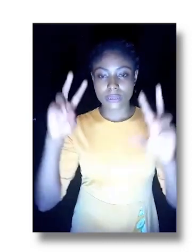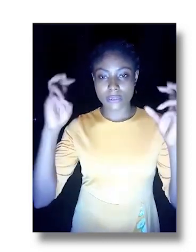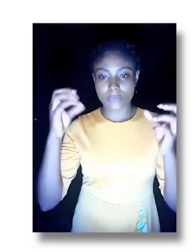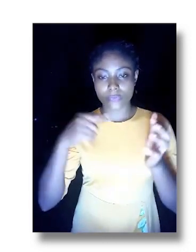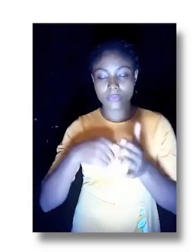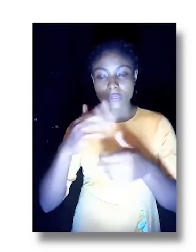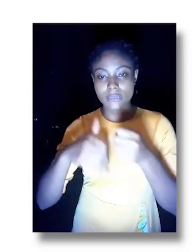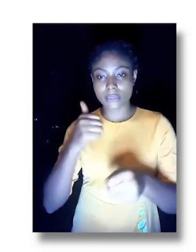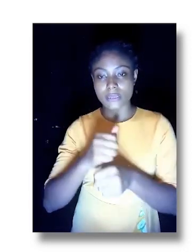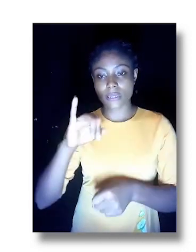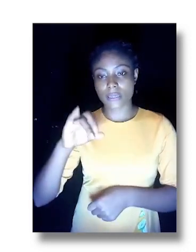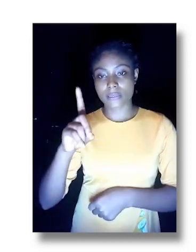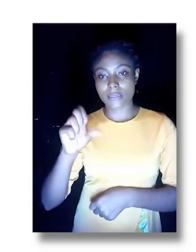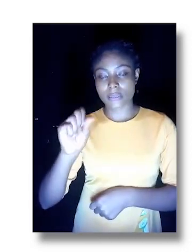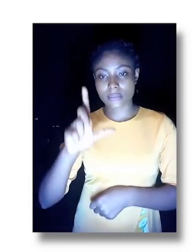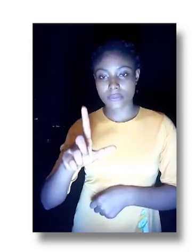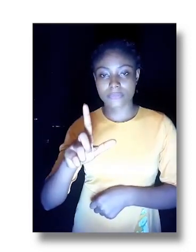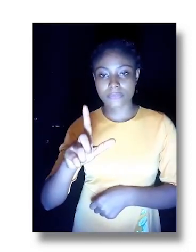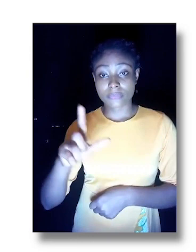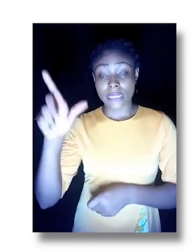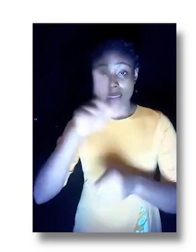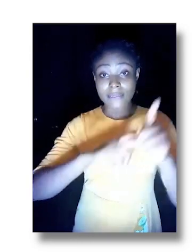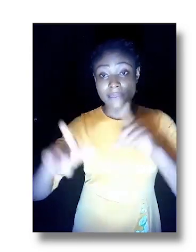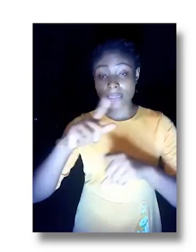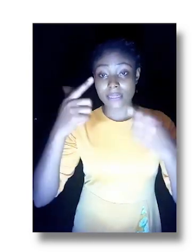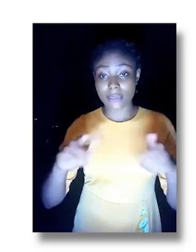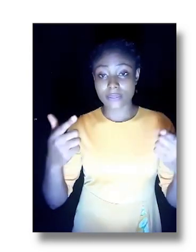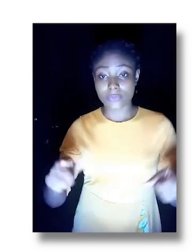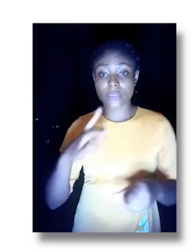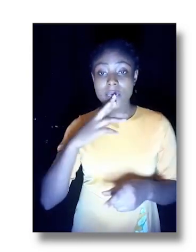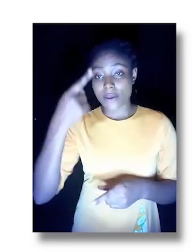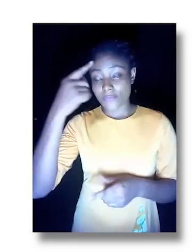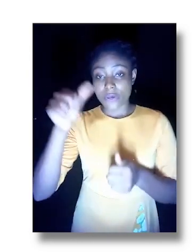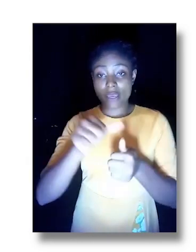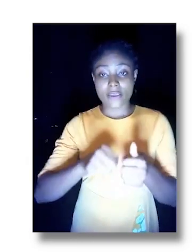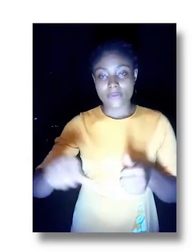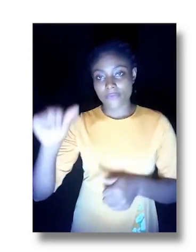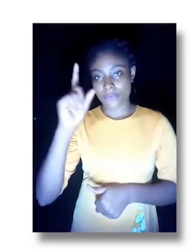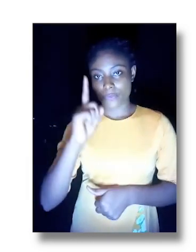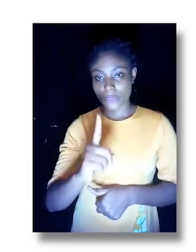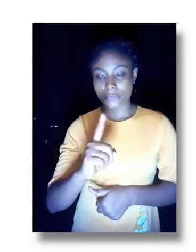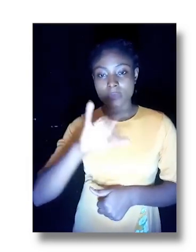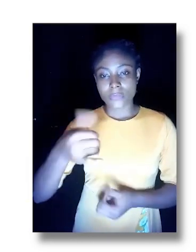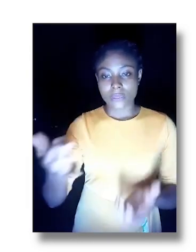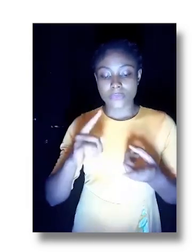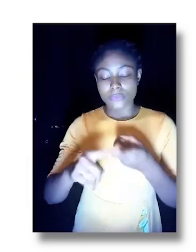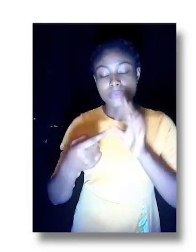through the theme of this years IDSL, “Sign Languages are for Everyone”, they want show